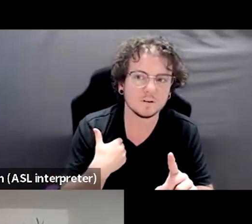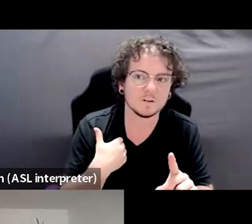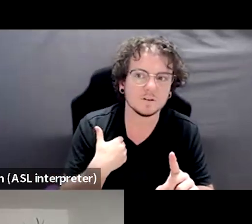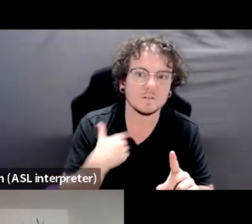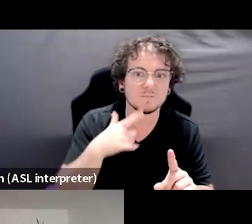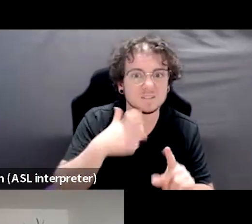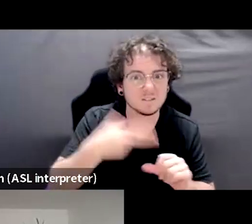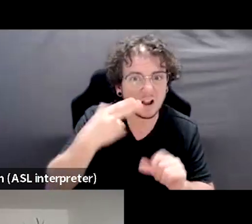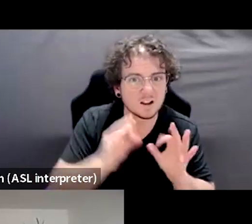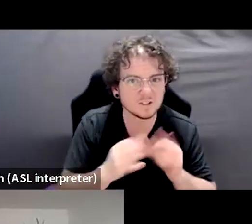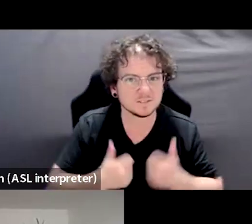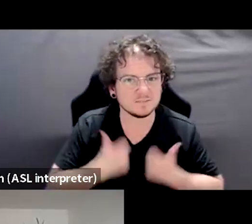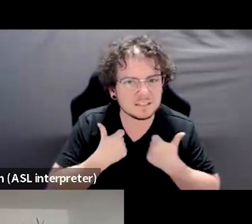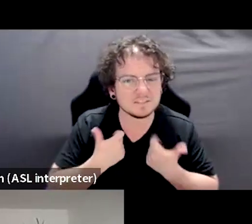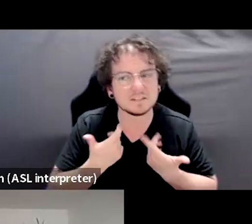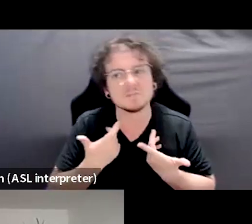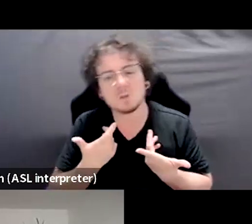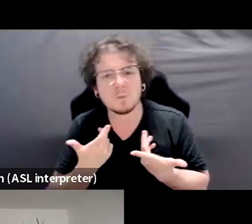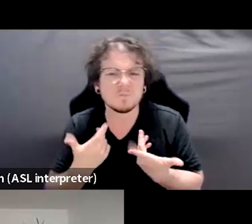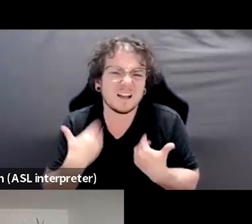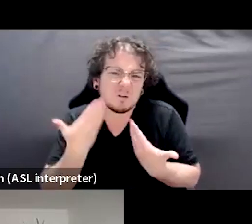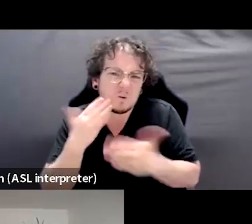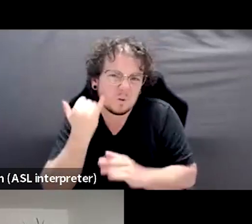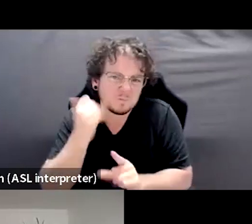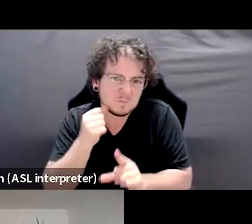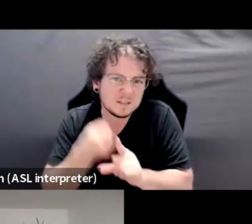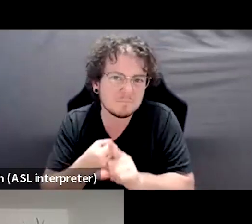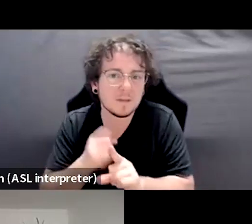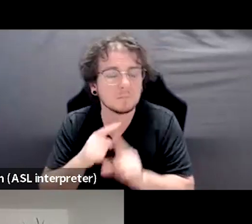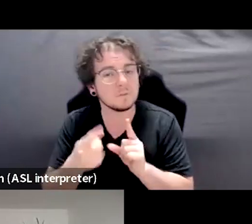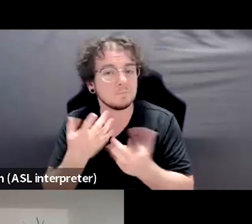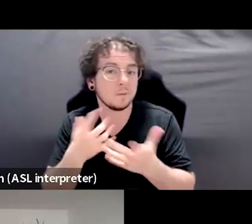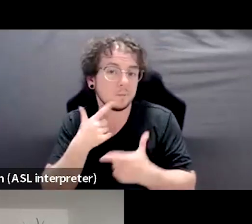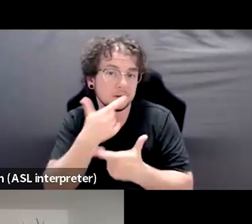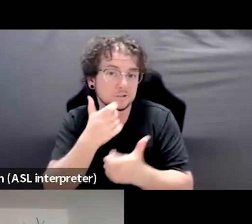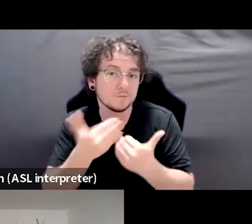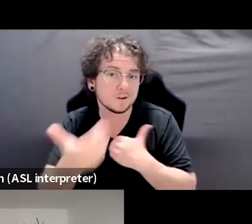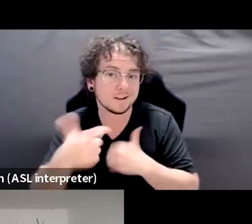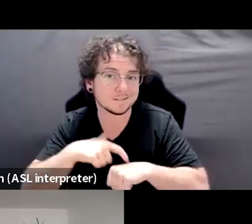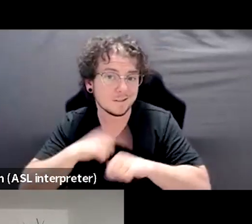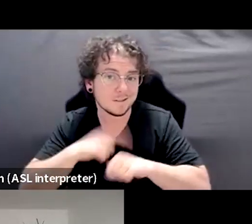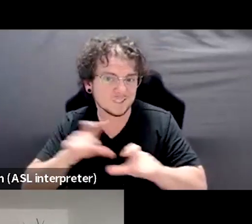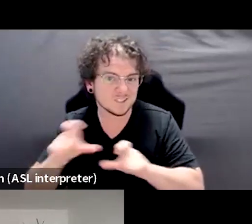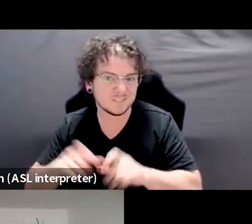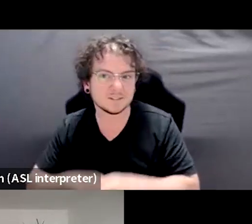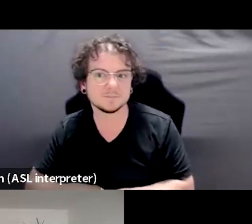would be interesting for the next survey for sure. Don: Great, thank you. And we do have a number of